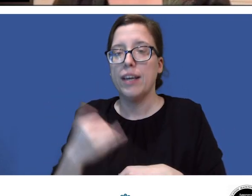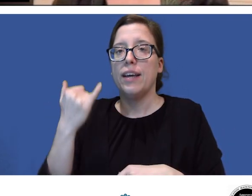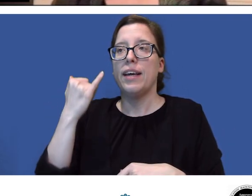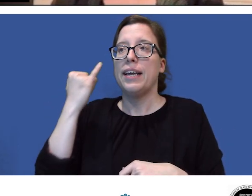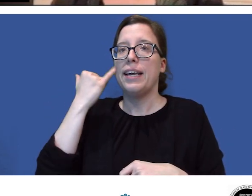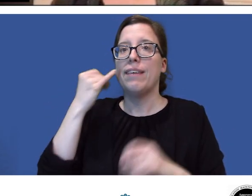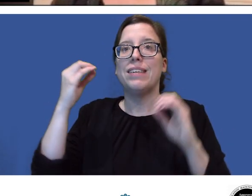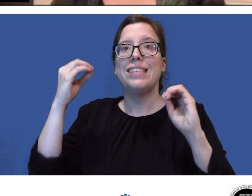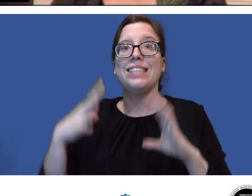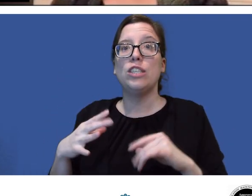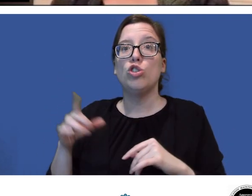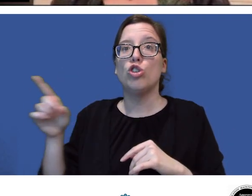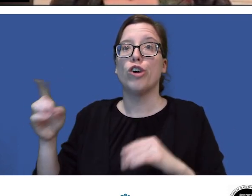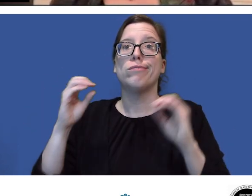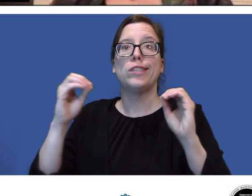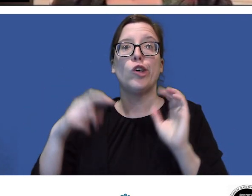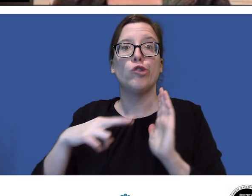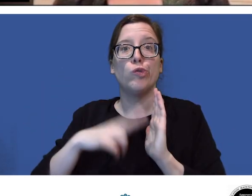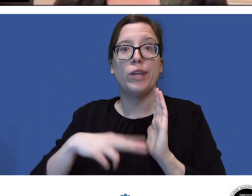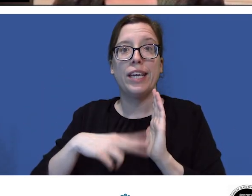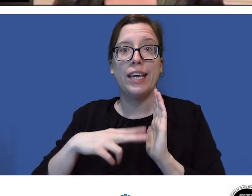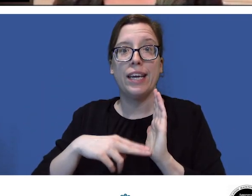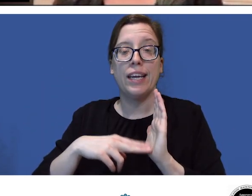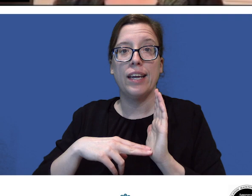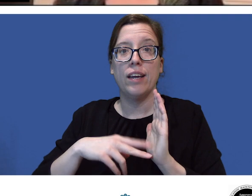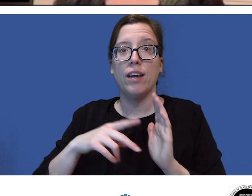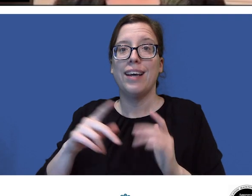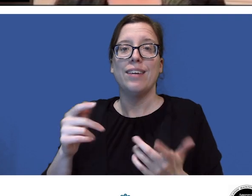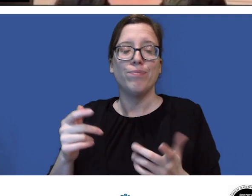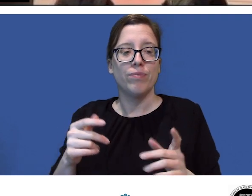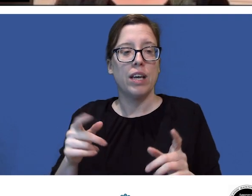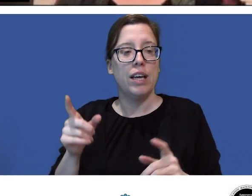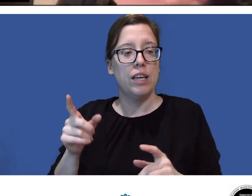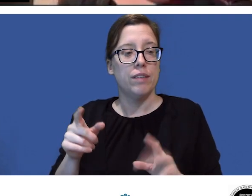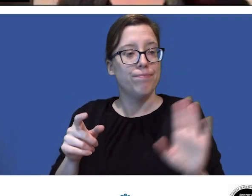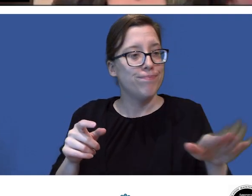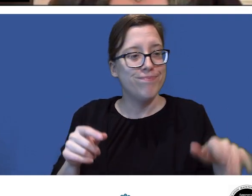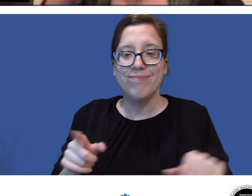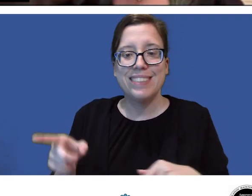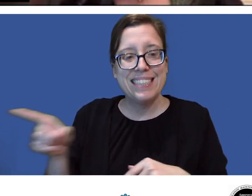If you work with a teacher who, when she's teaching reading, is no longer available